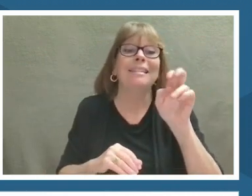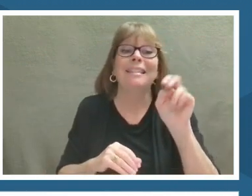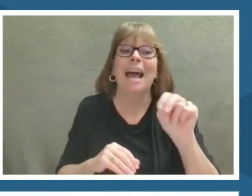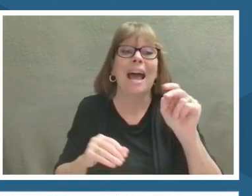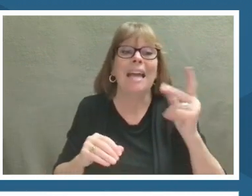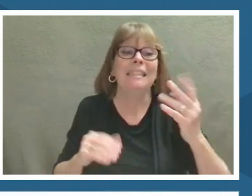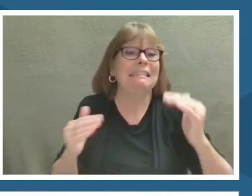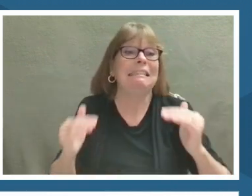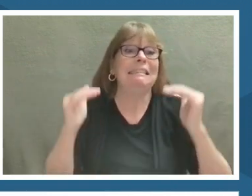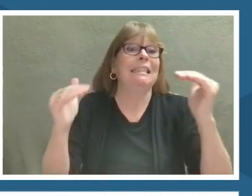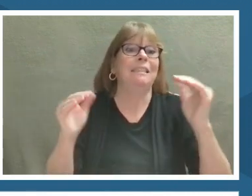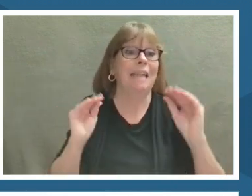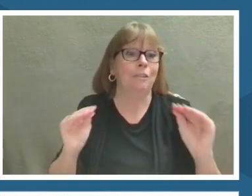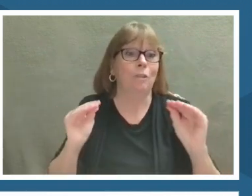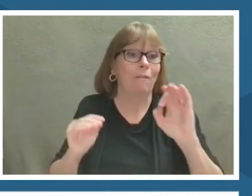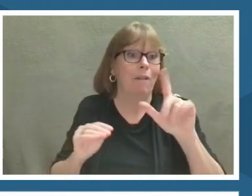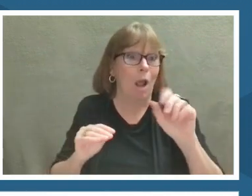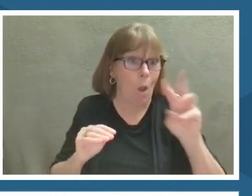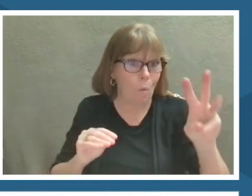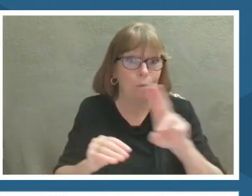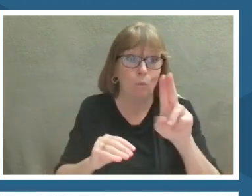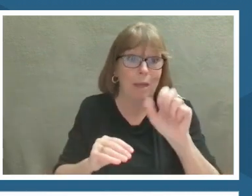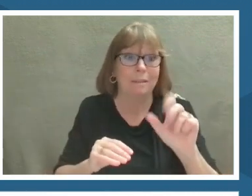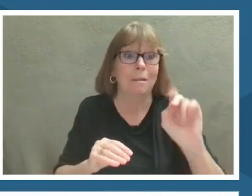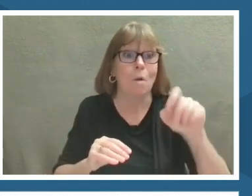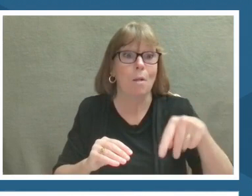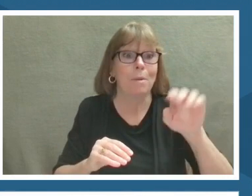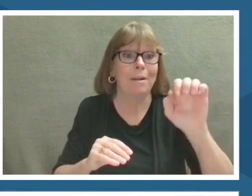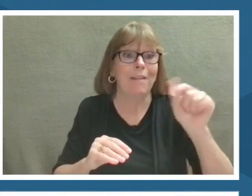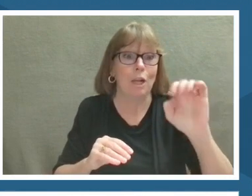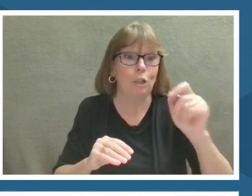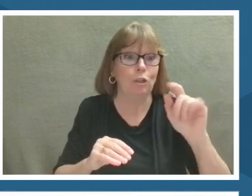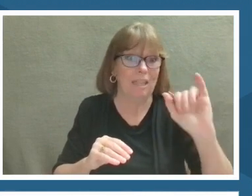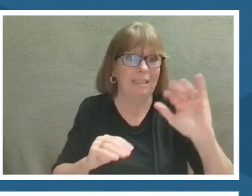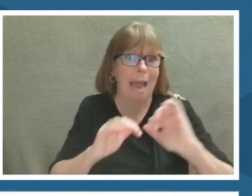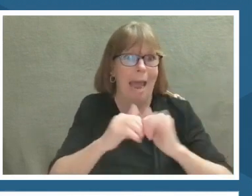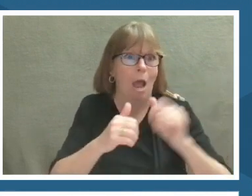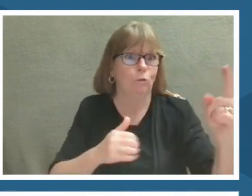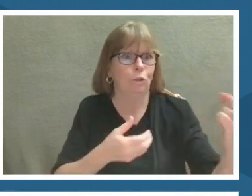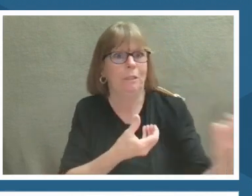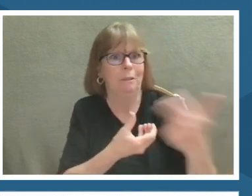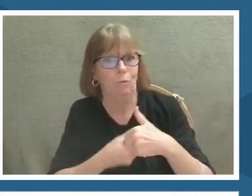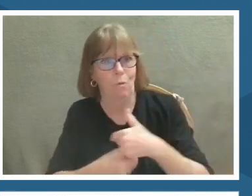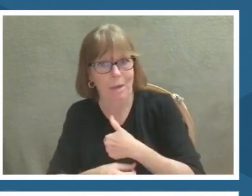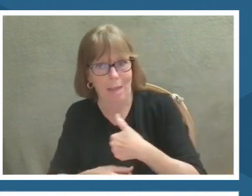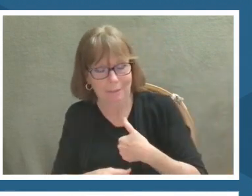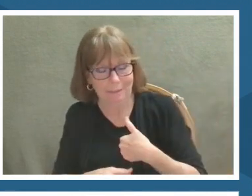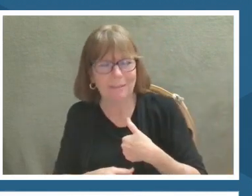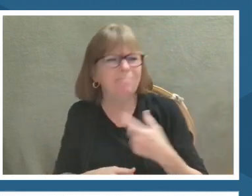at the u.s department of energy i have learned so much from kelly uh she